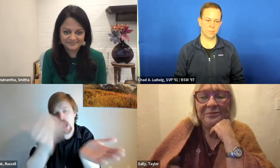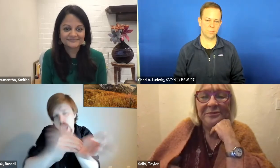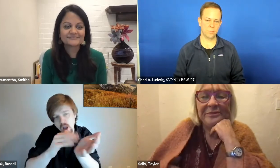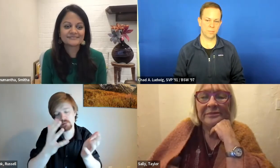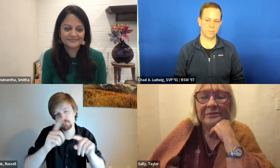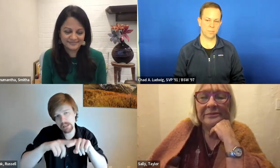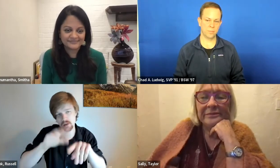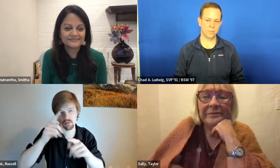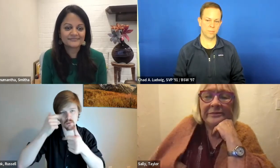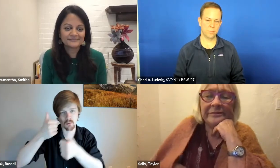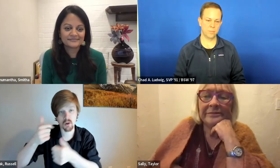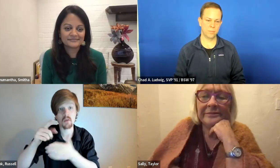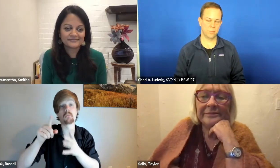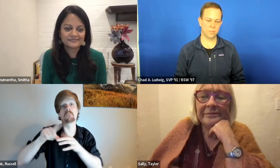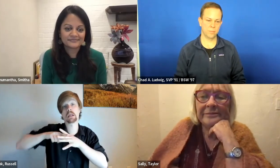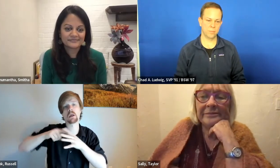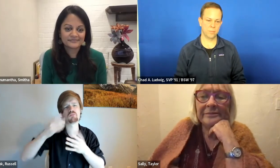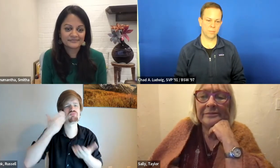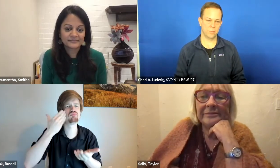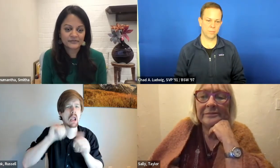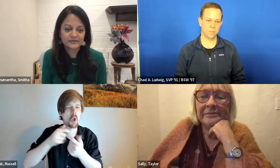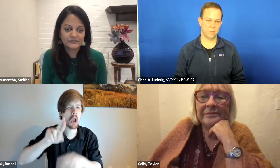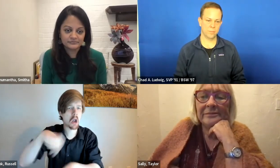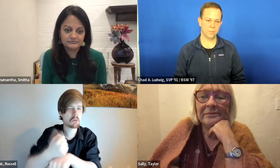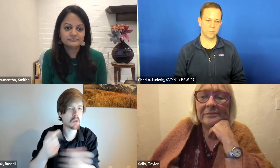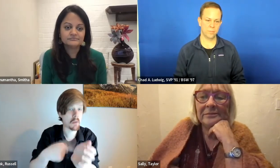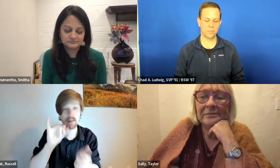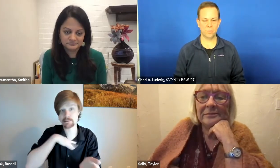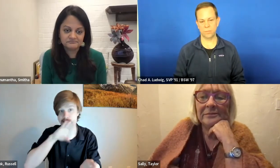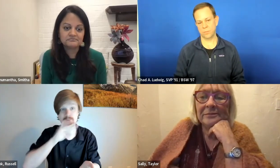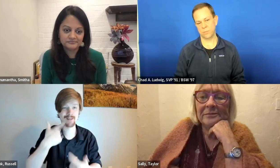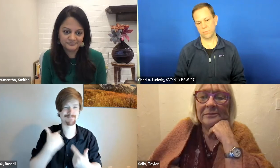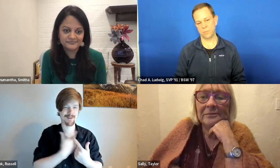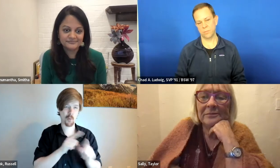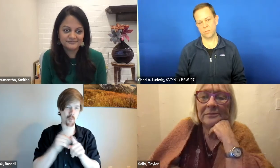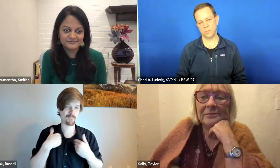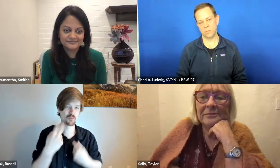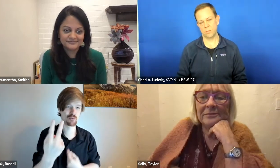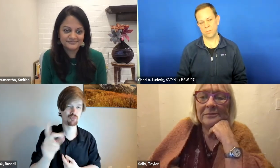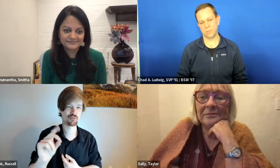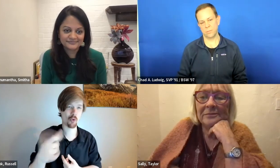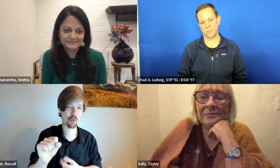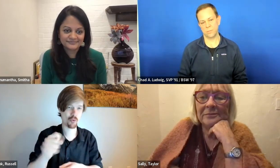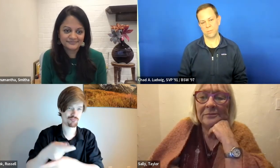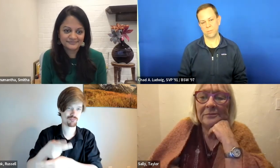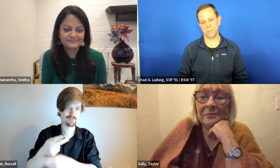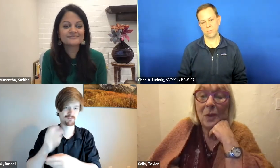have a lock on the actual door handle so that they would have to go through multiple steps to get out, so that's really the best experience that I had.